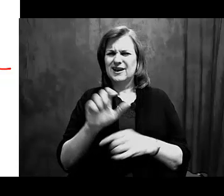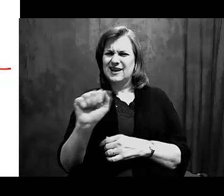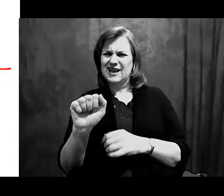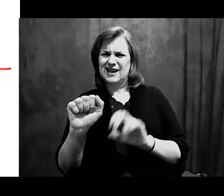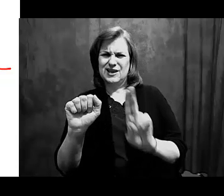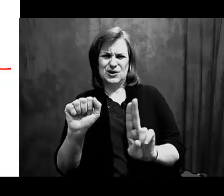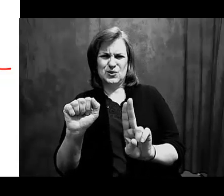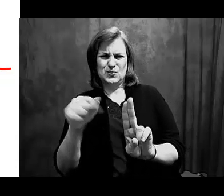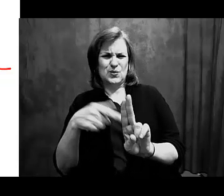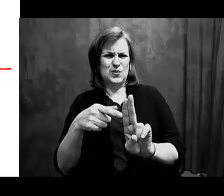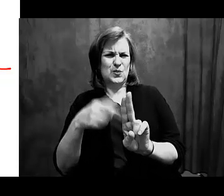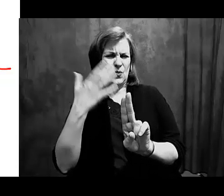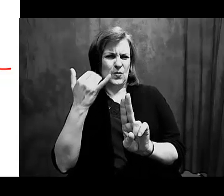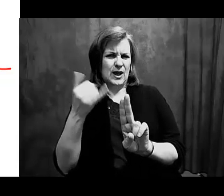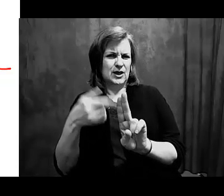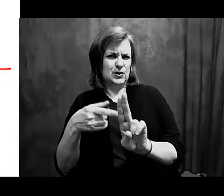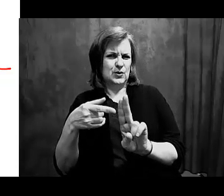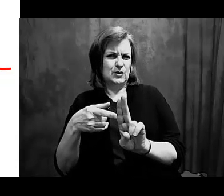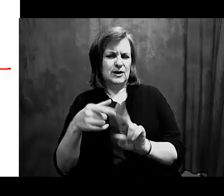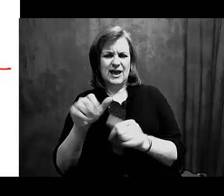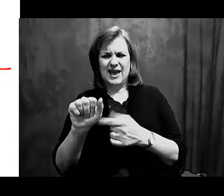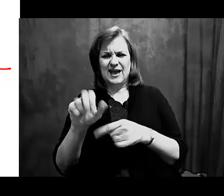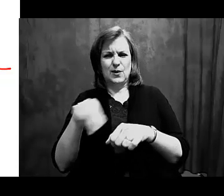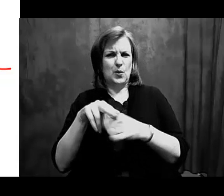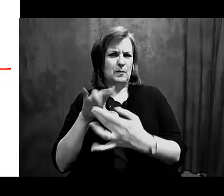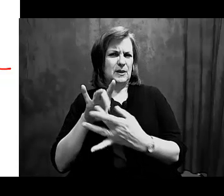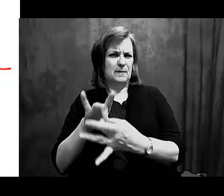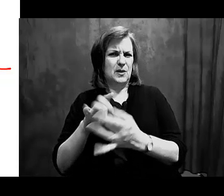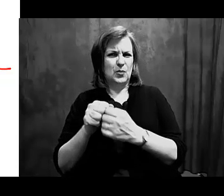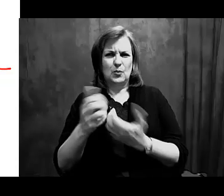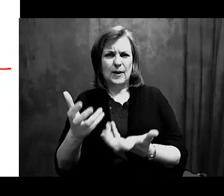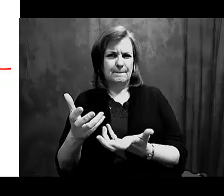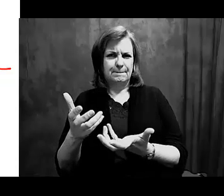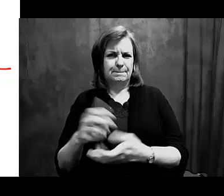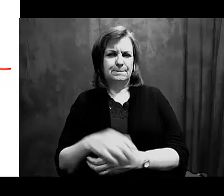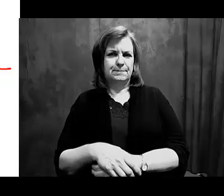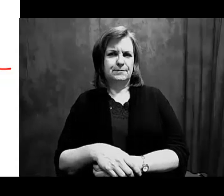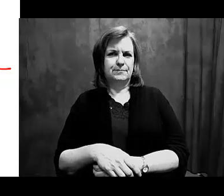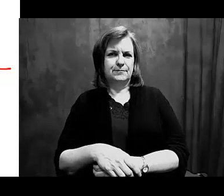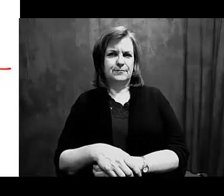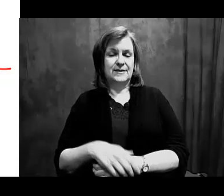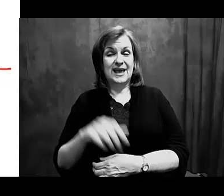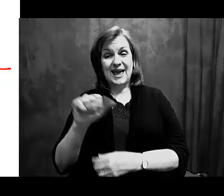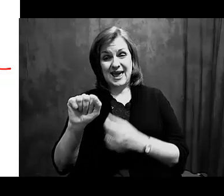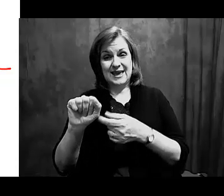why does A go to U?? what does A normally pair with